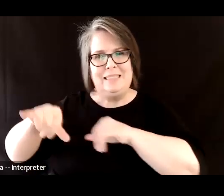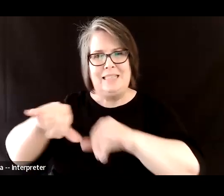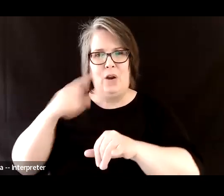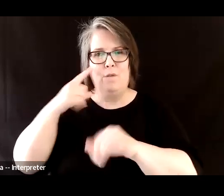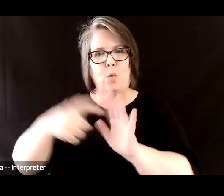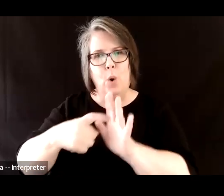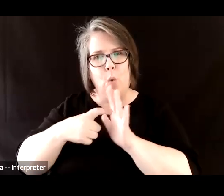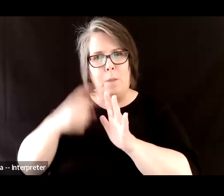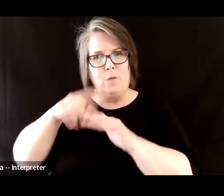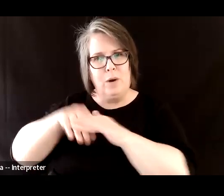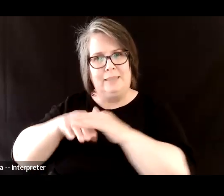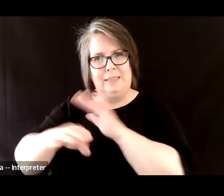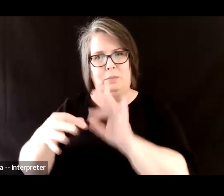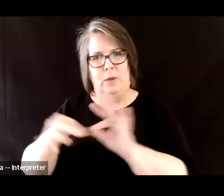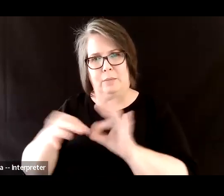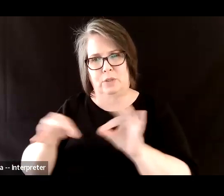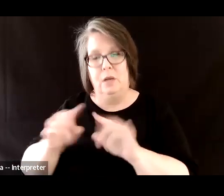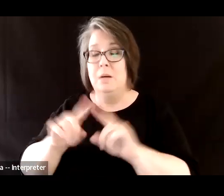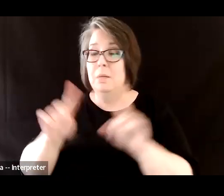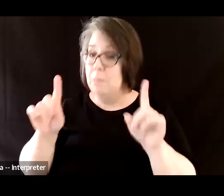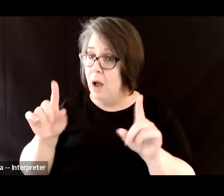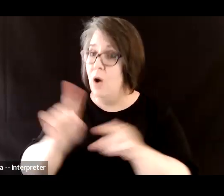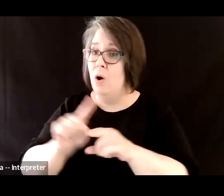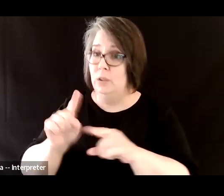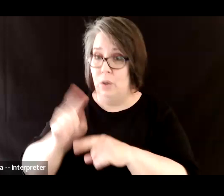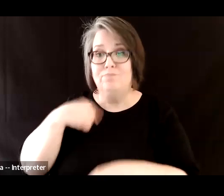accessible captions. But I do also understand